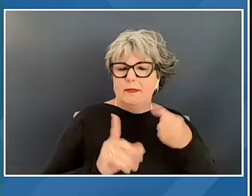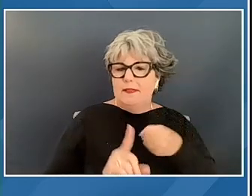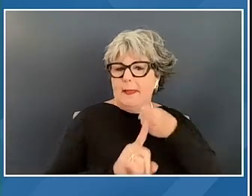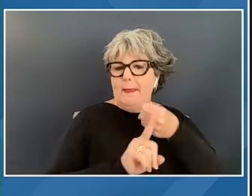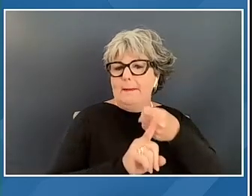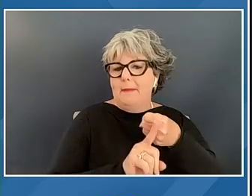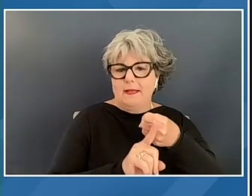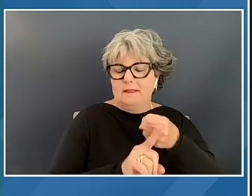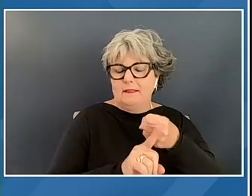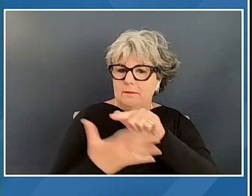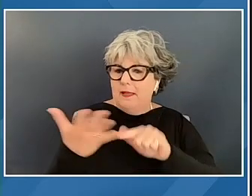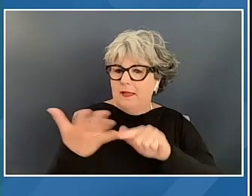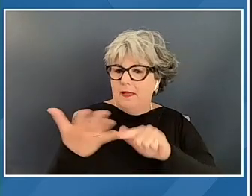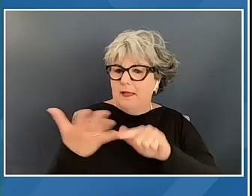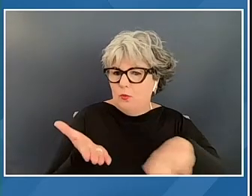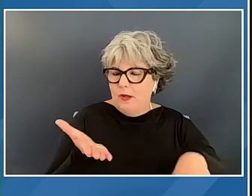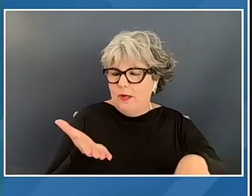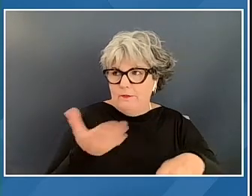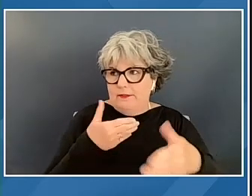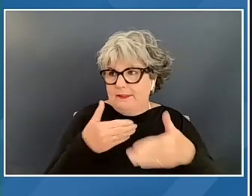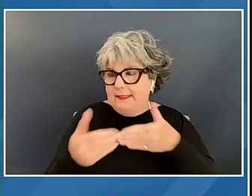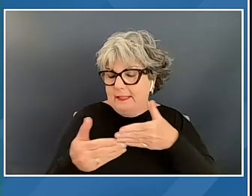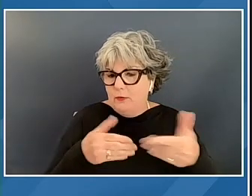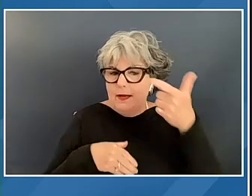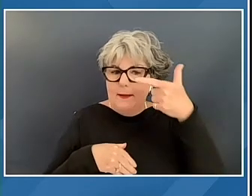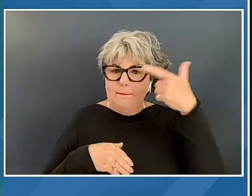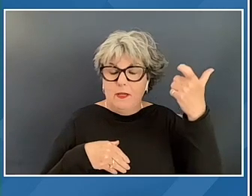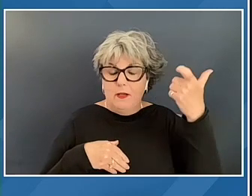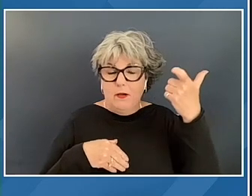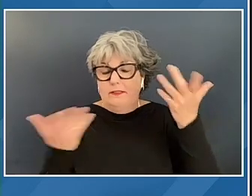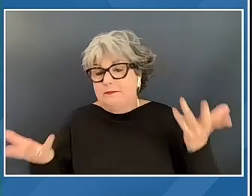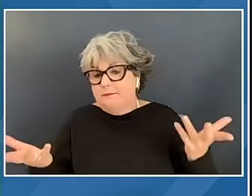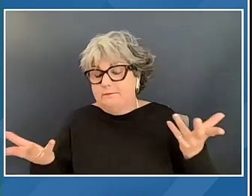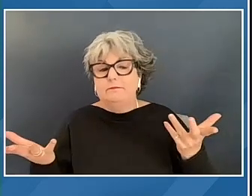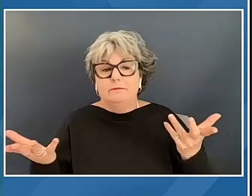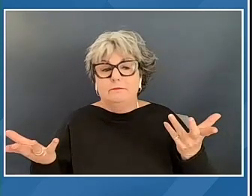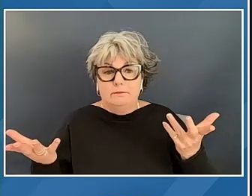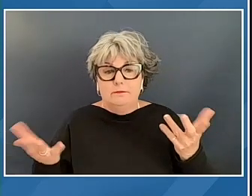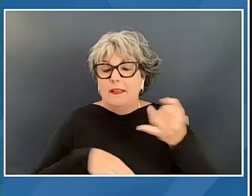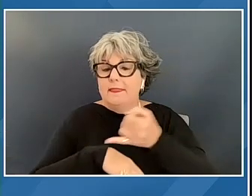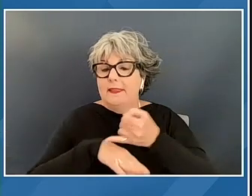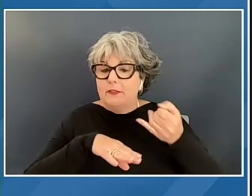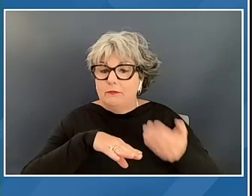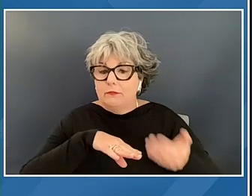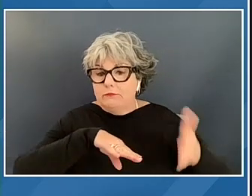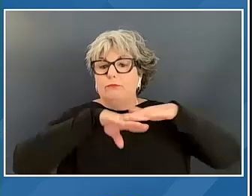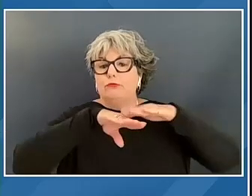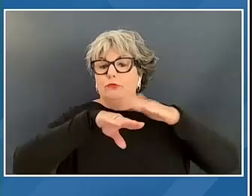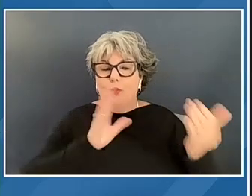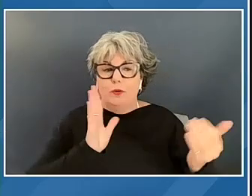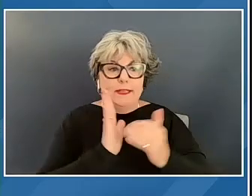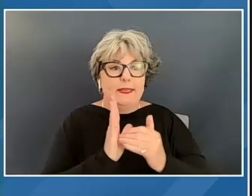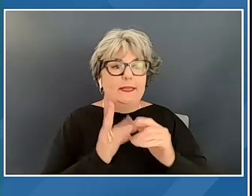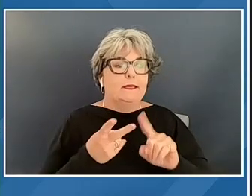nyways, because eventually the interest will accrue again. Well, now they have some safeguards.